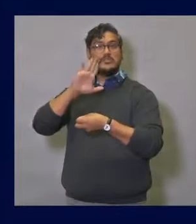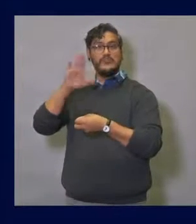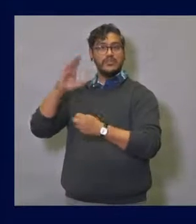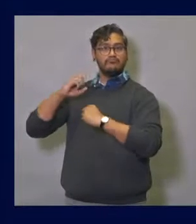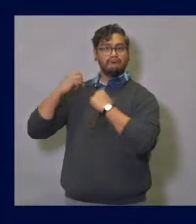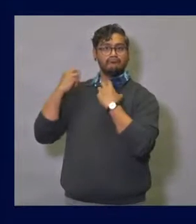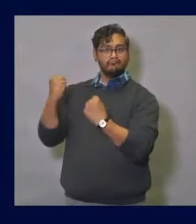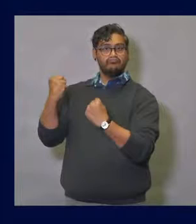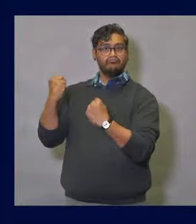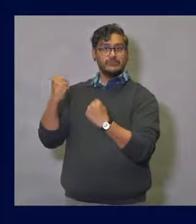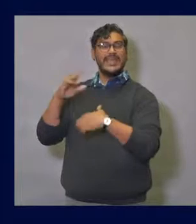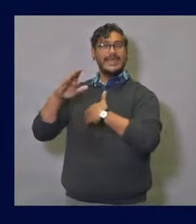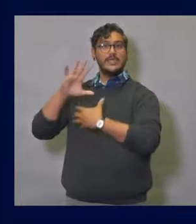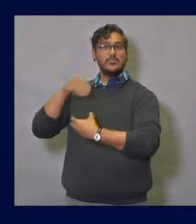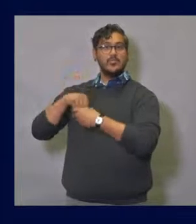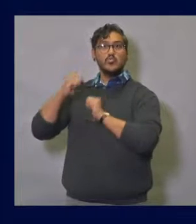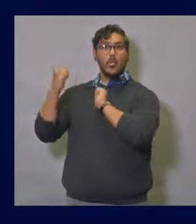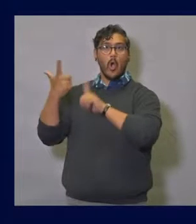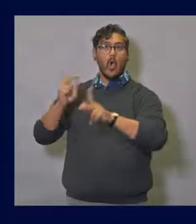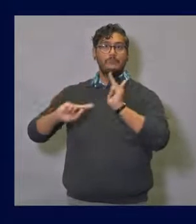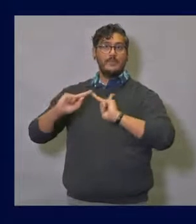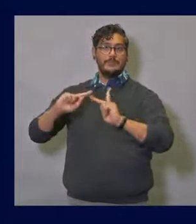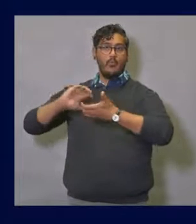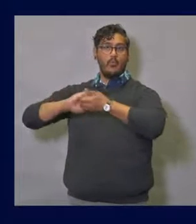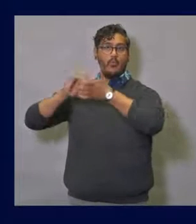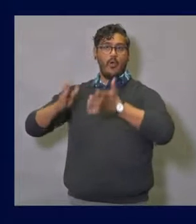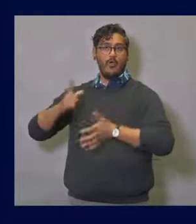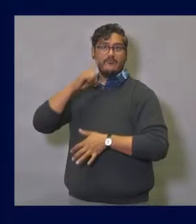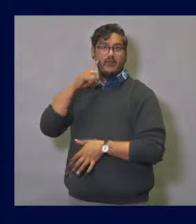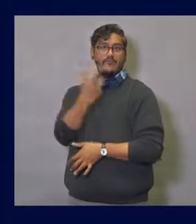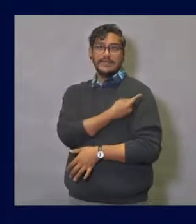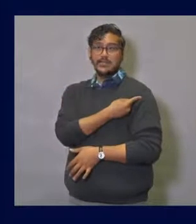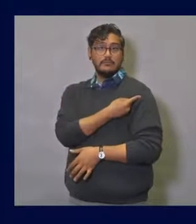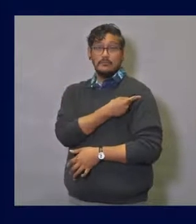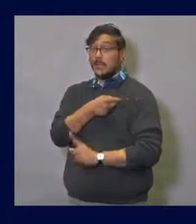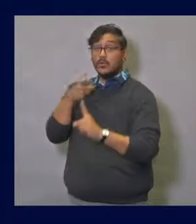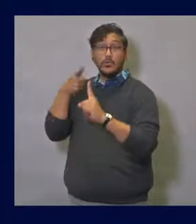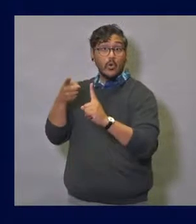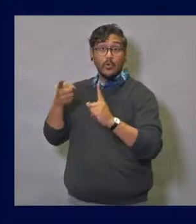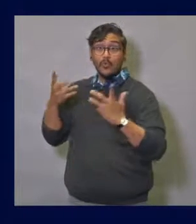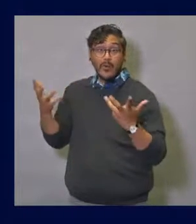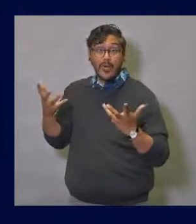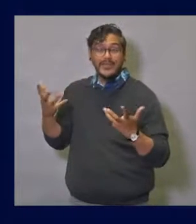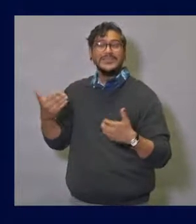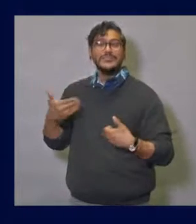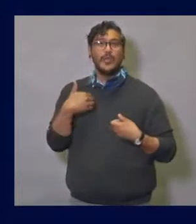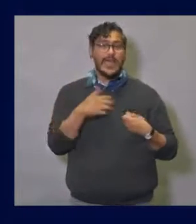WE ARE TO REMAIN THE NETWORK REMAINS INTACT WITH ALL